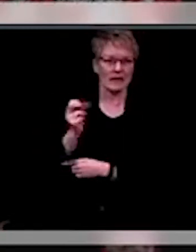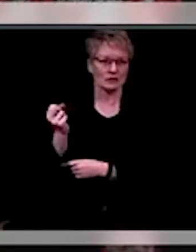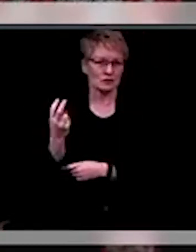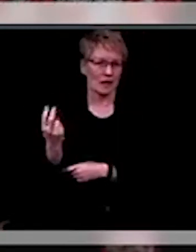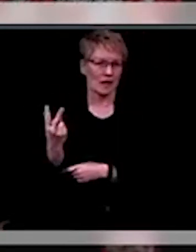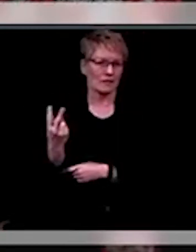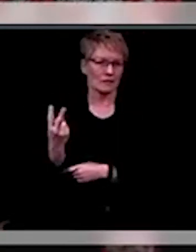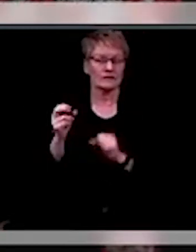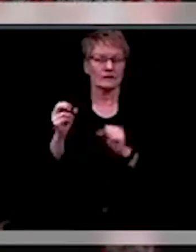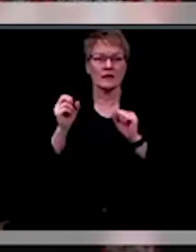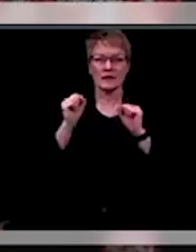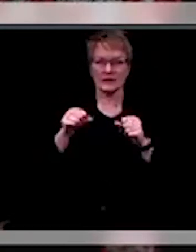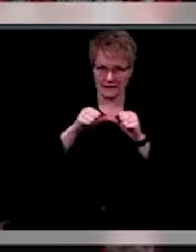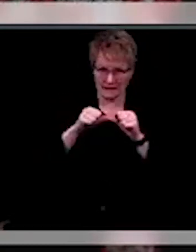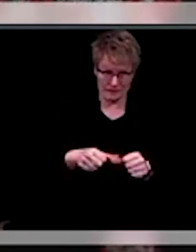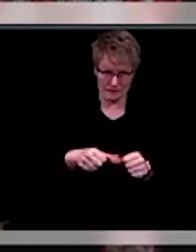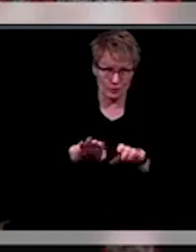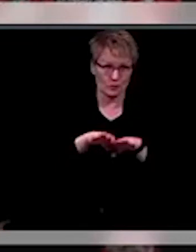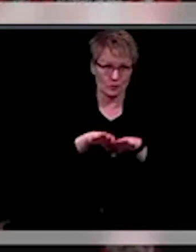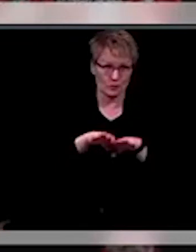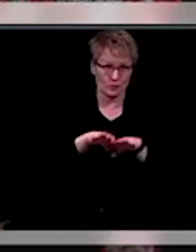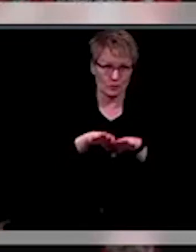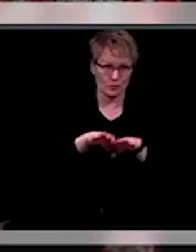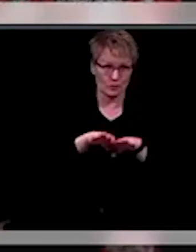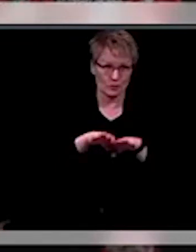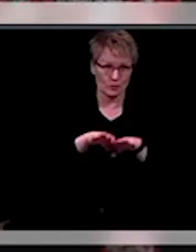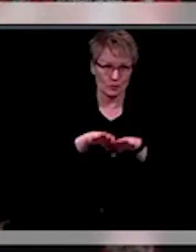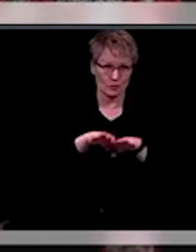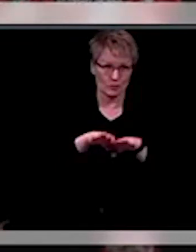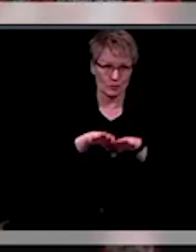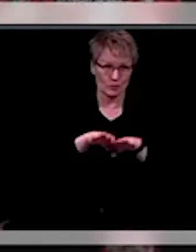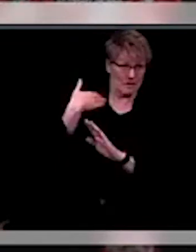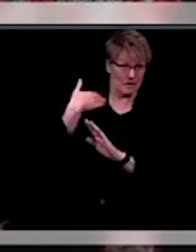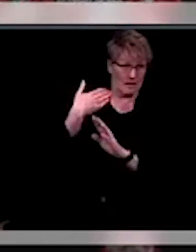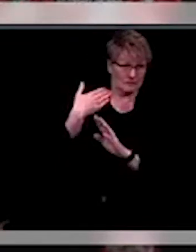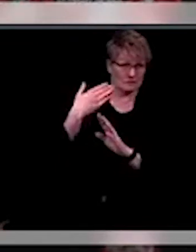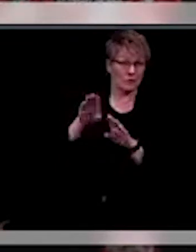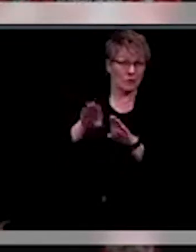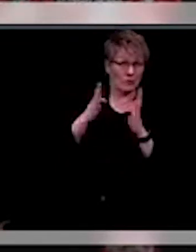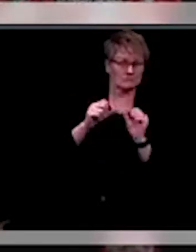they can continue. They sometimes have to close because of cases. But institutions